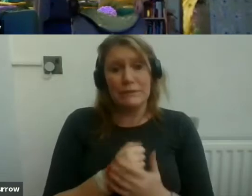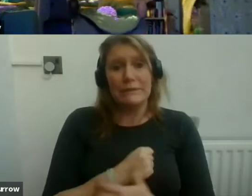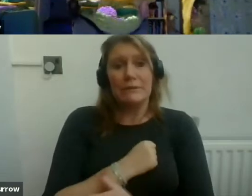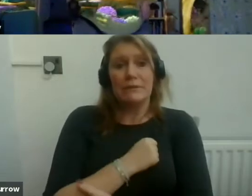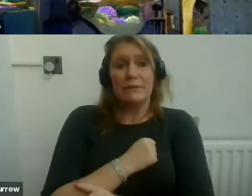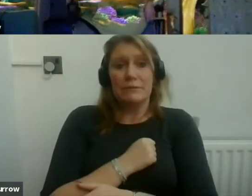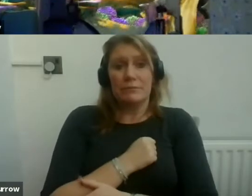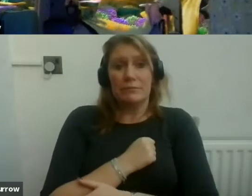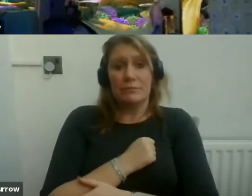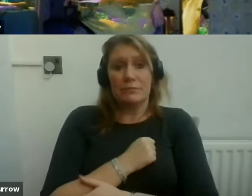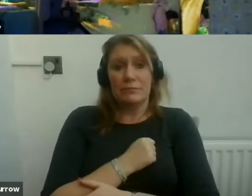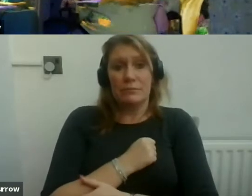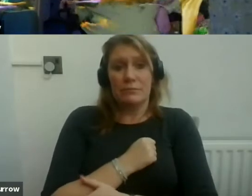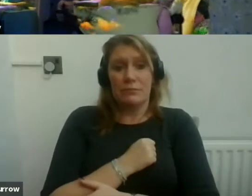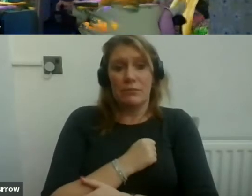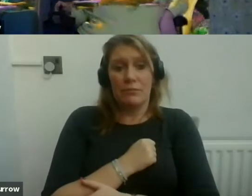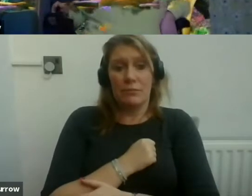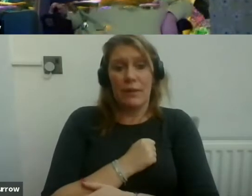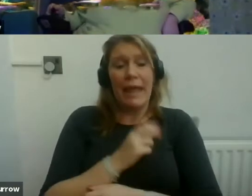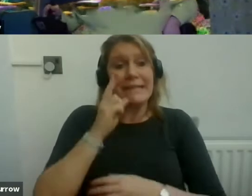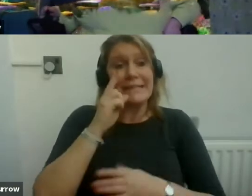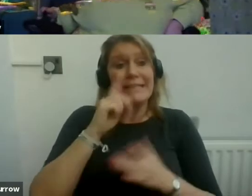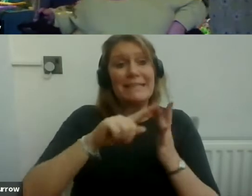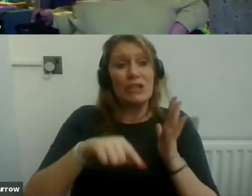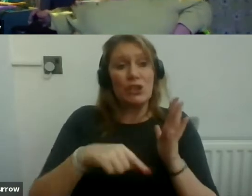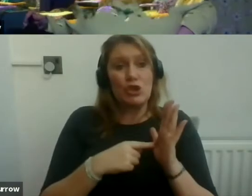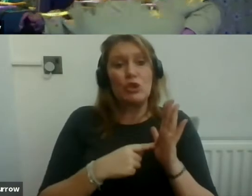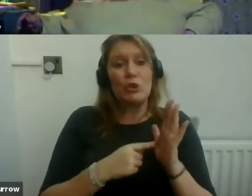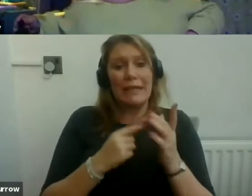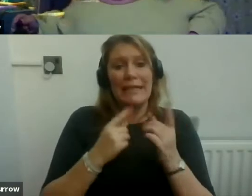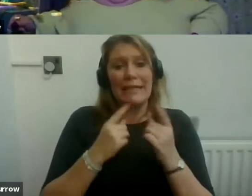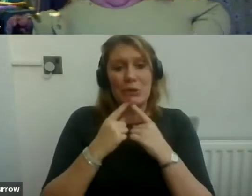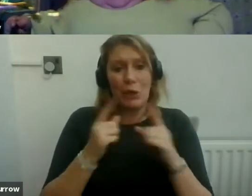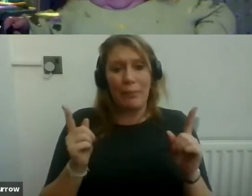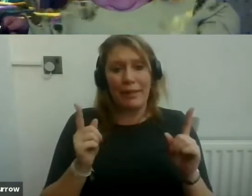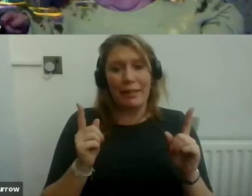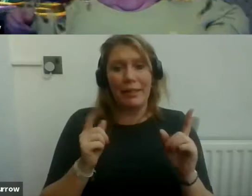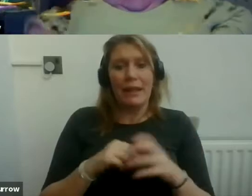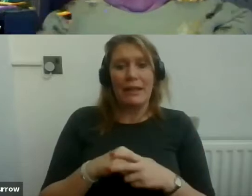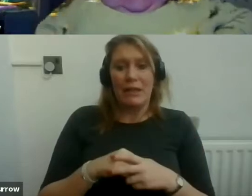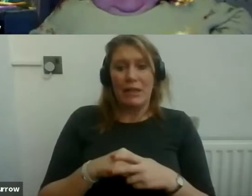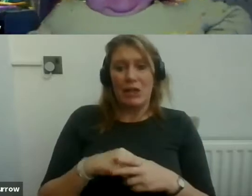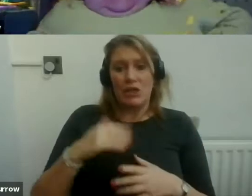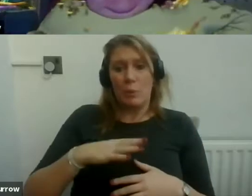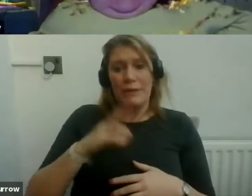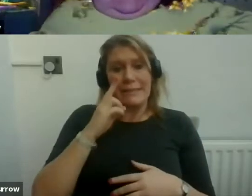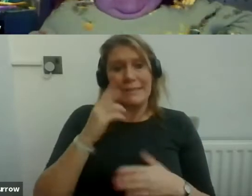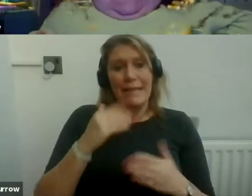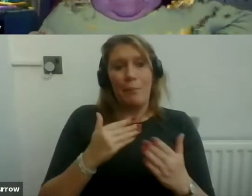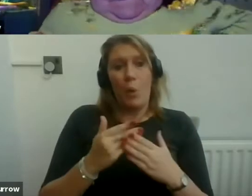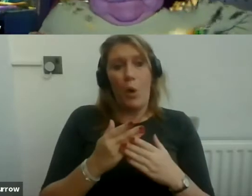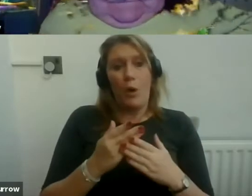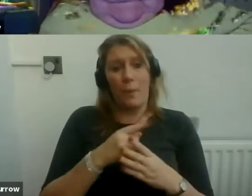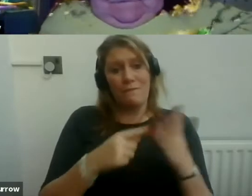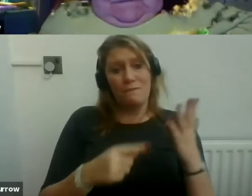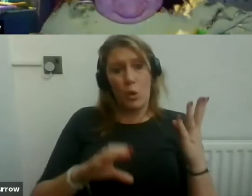McNamara's comment and she said she wanted to see more from these characters as well.